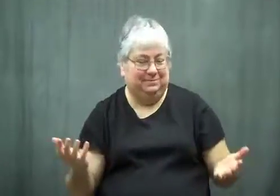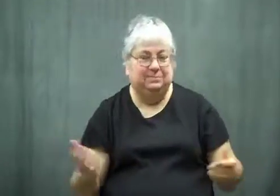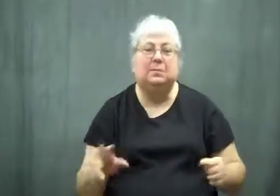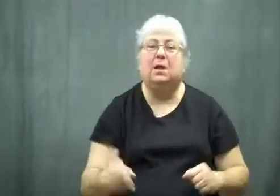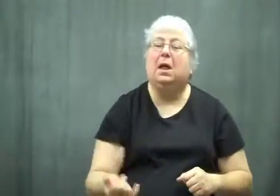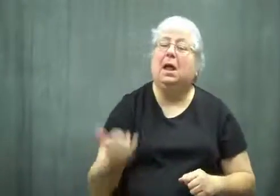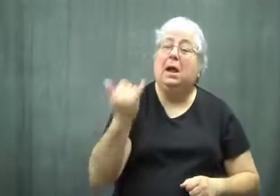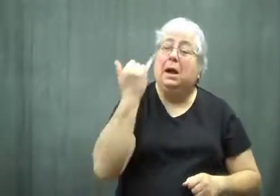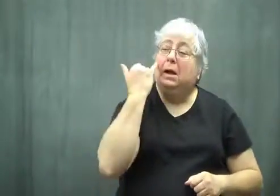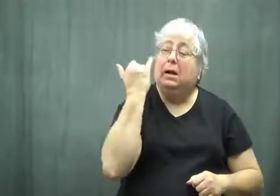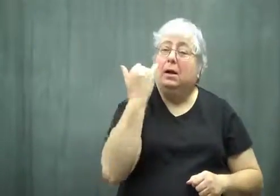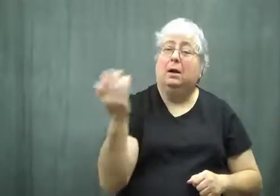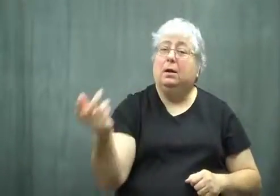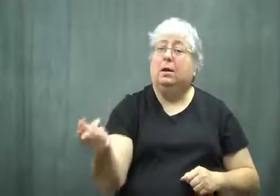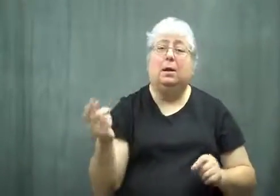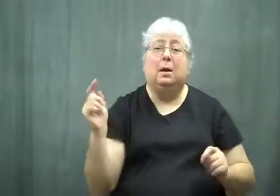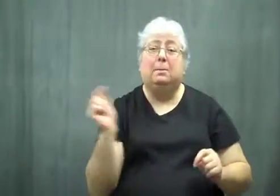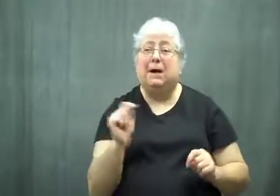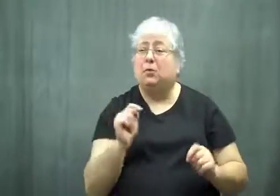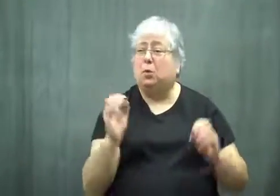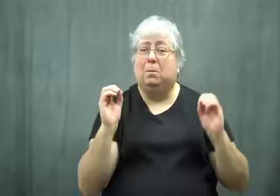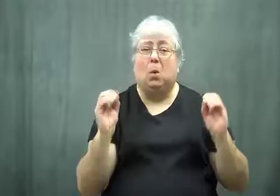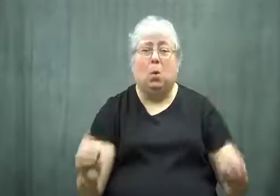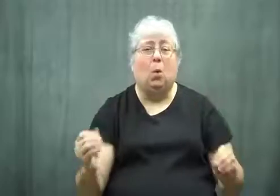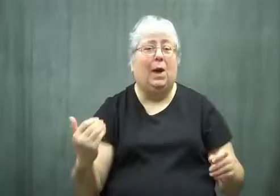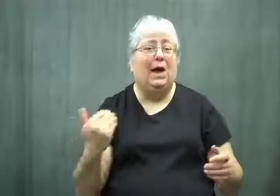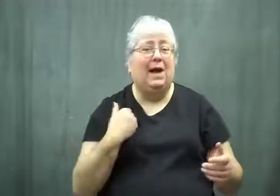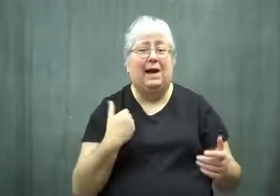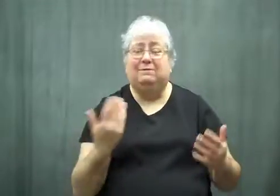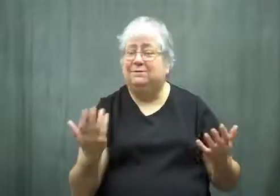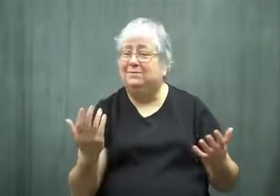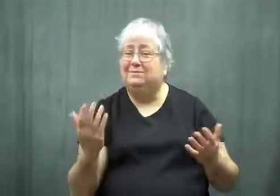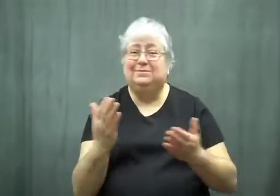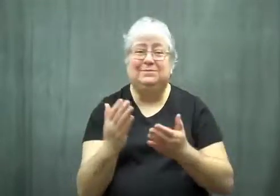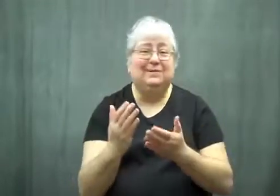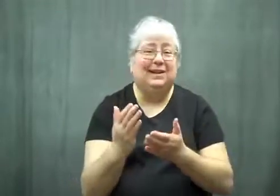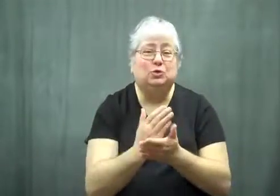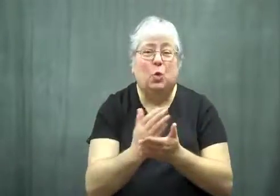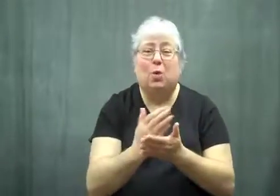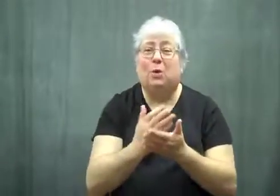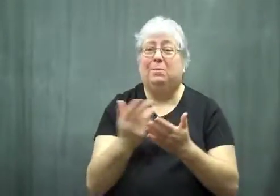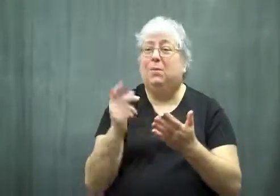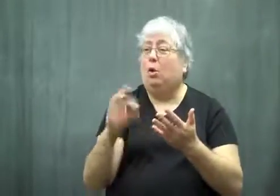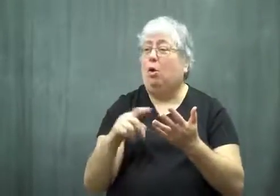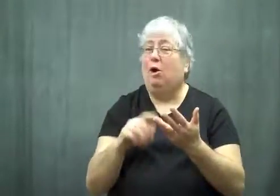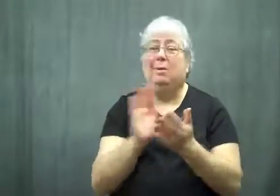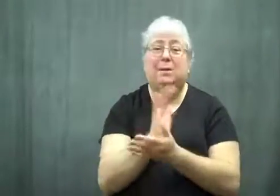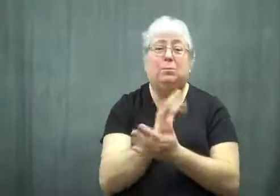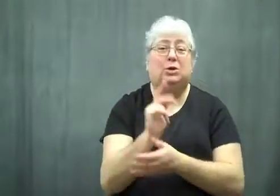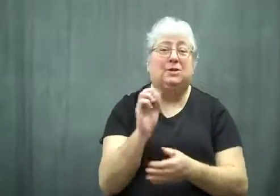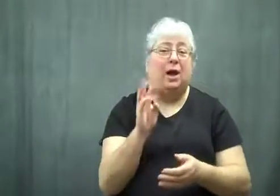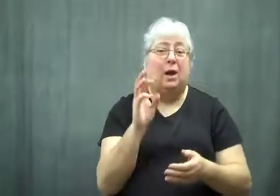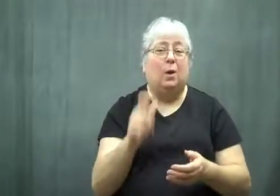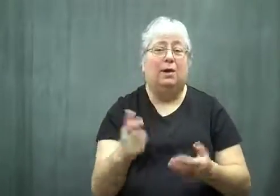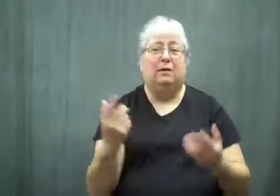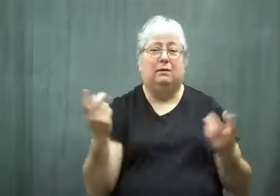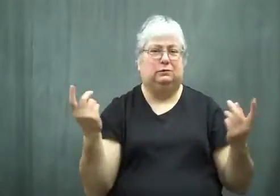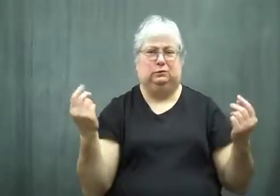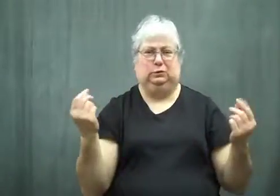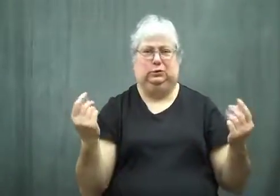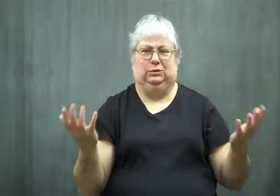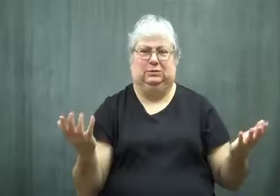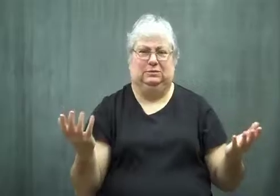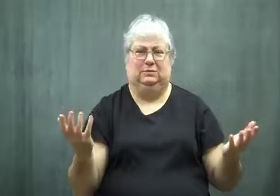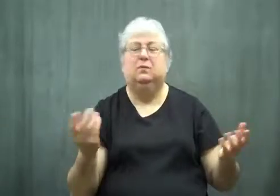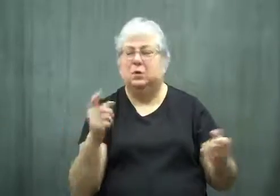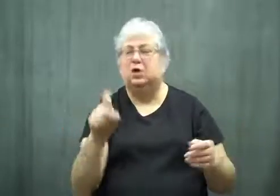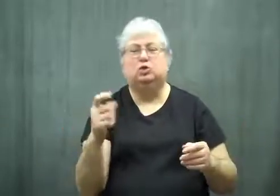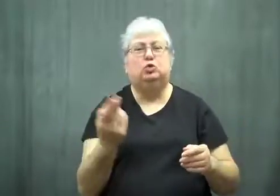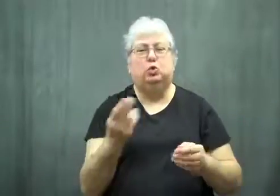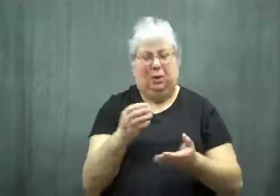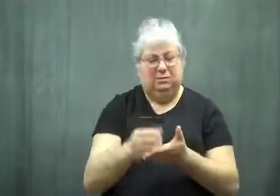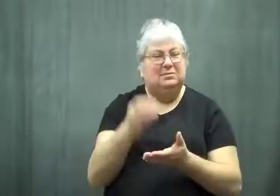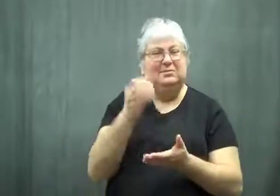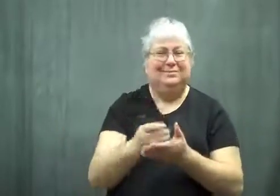If the restroom has no soap or paper towels, what can you do?